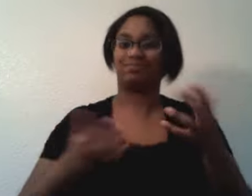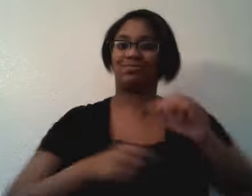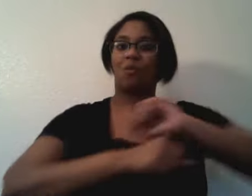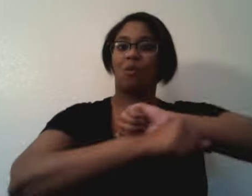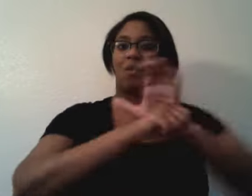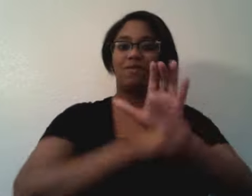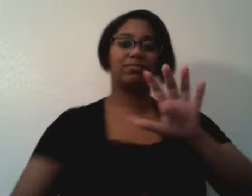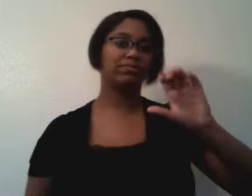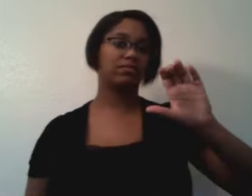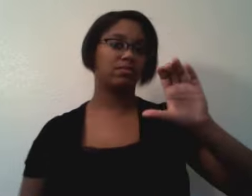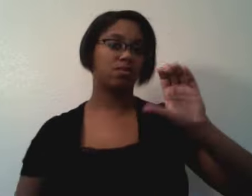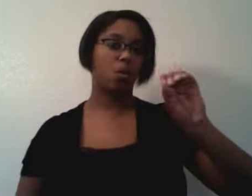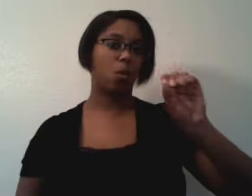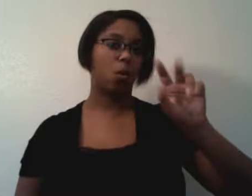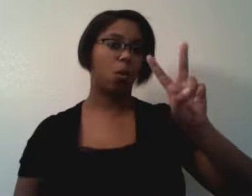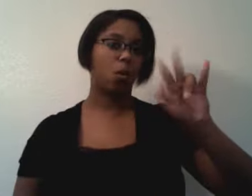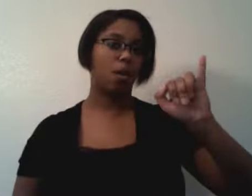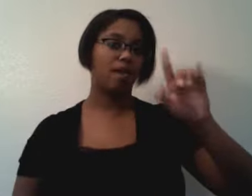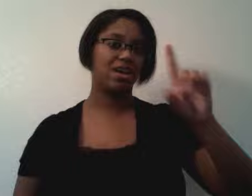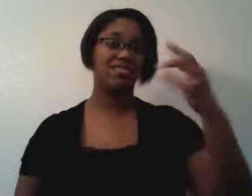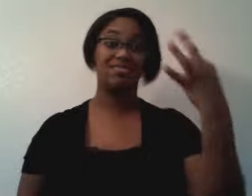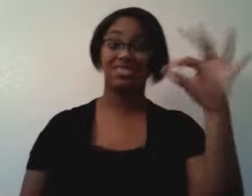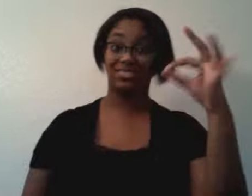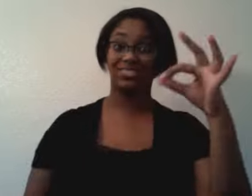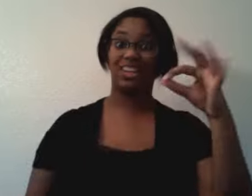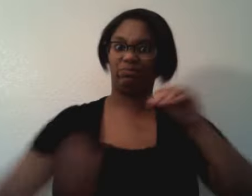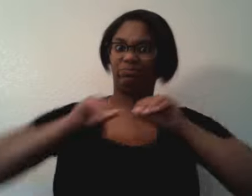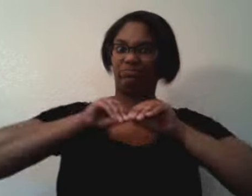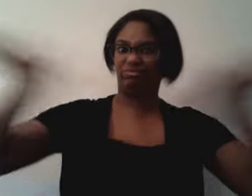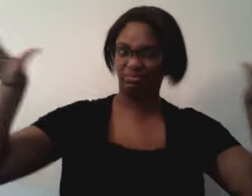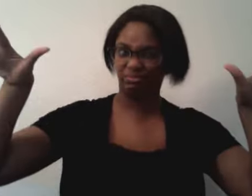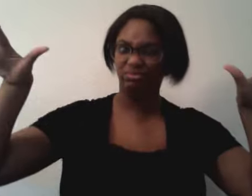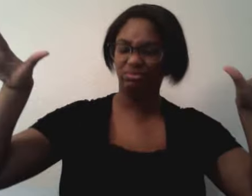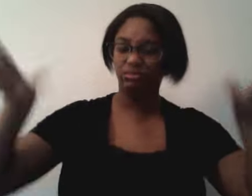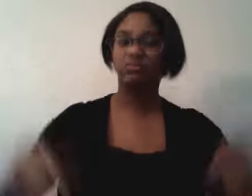One purpose relates to the Coronavirus, COVID-19 pandemic.